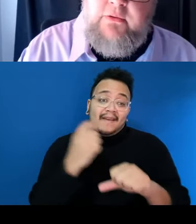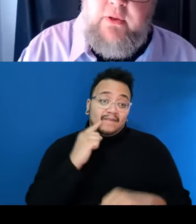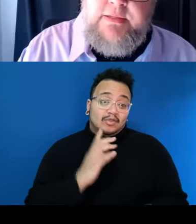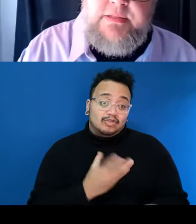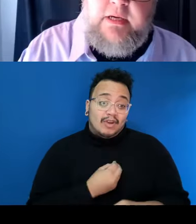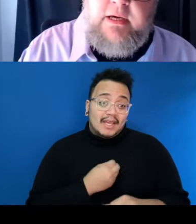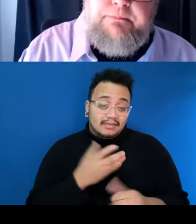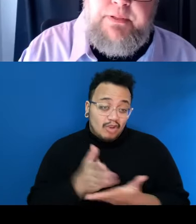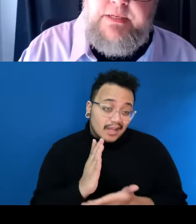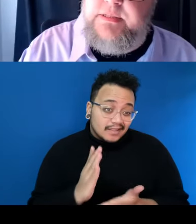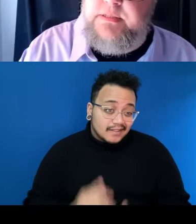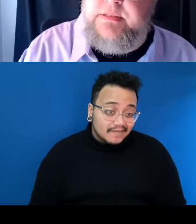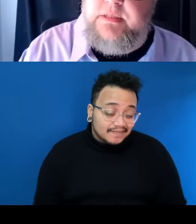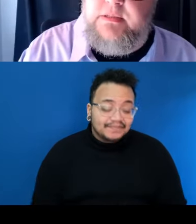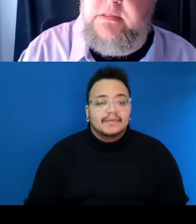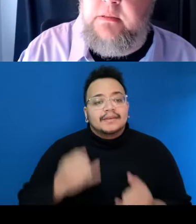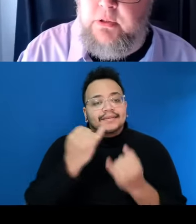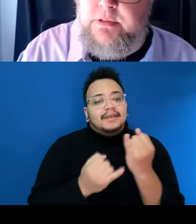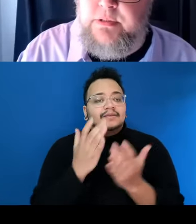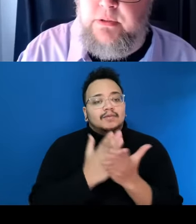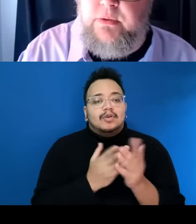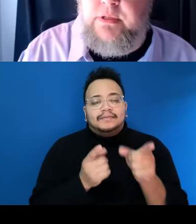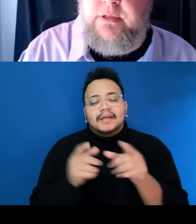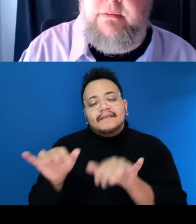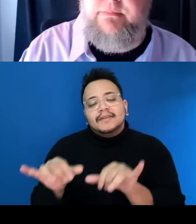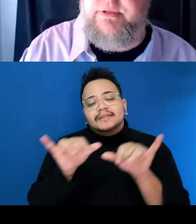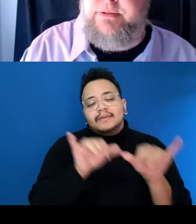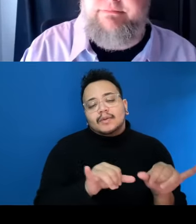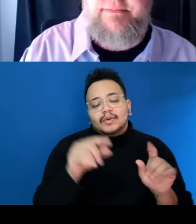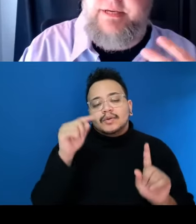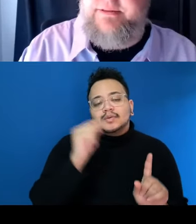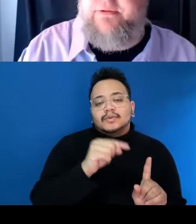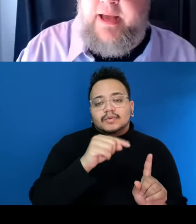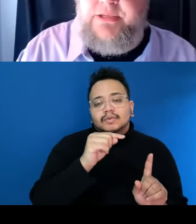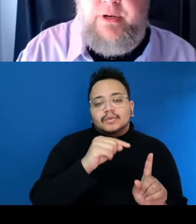And the last piece is similar to the last one